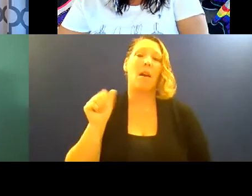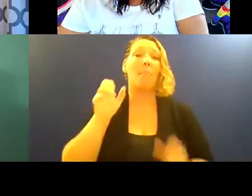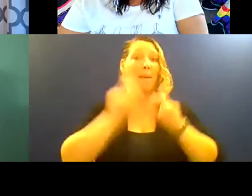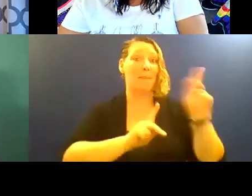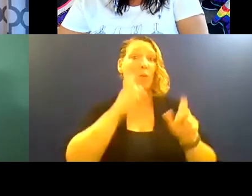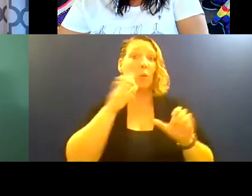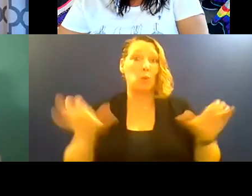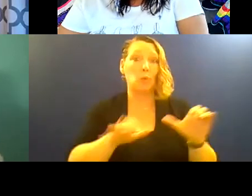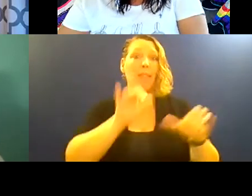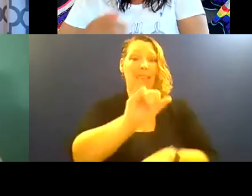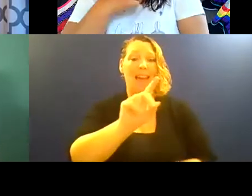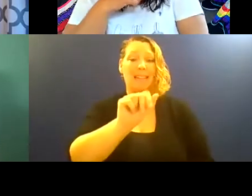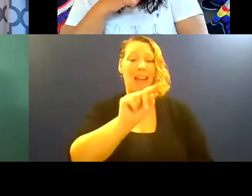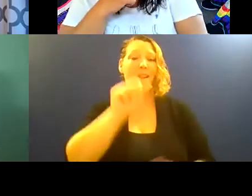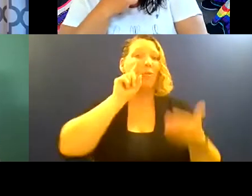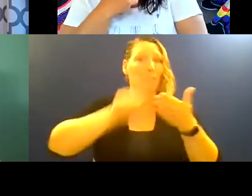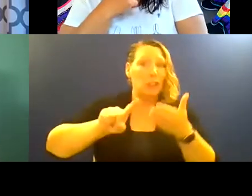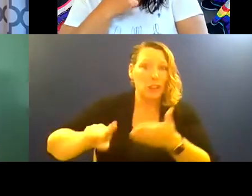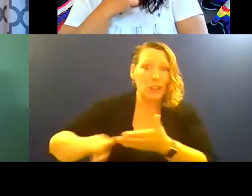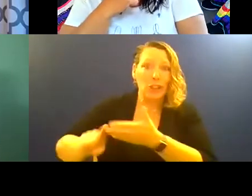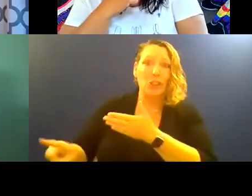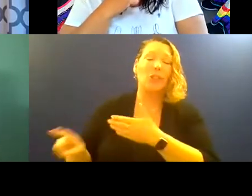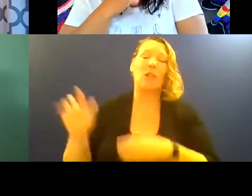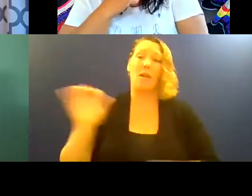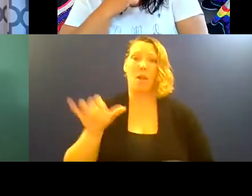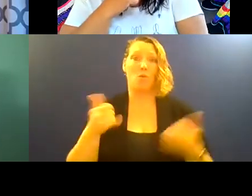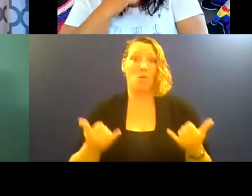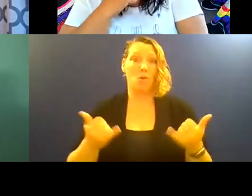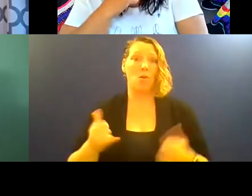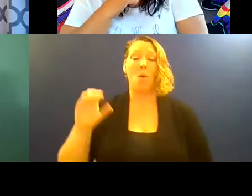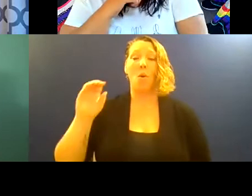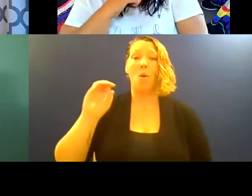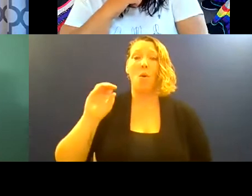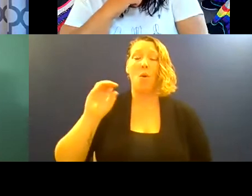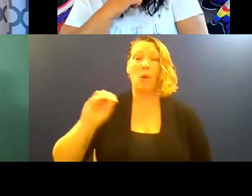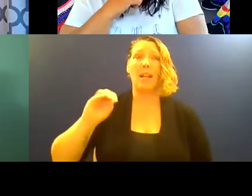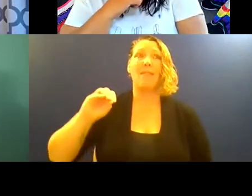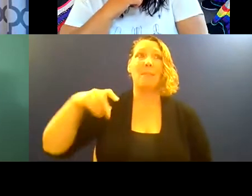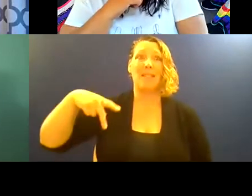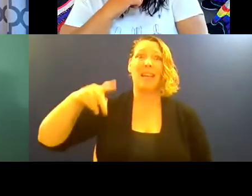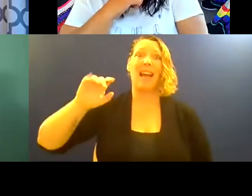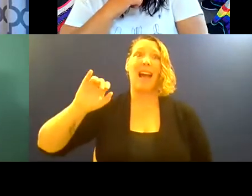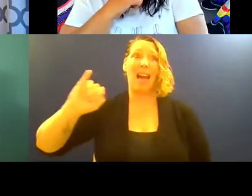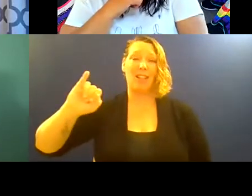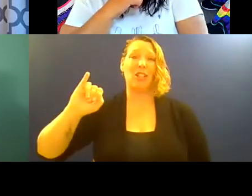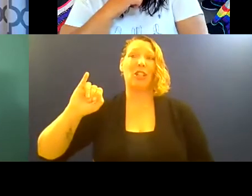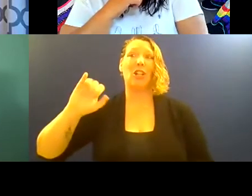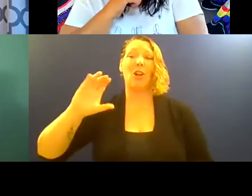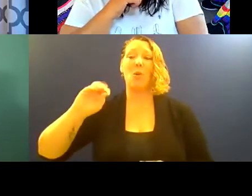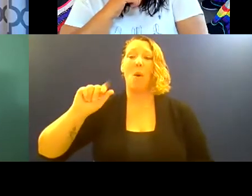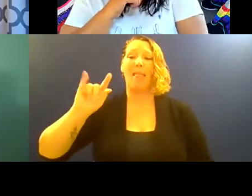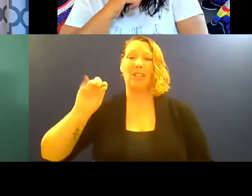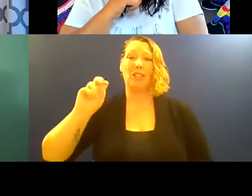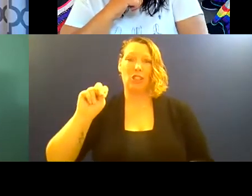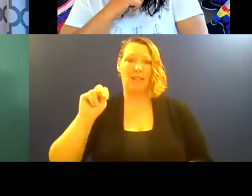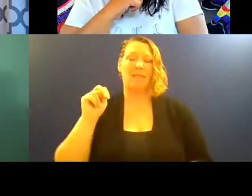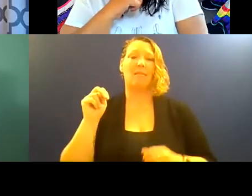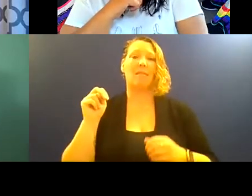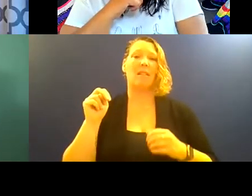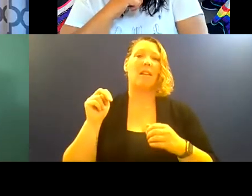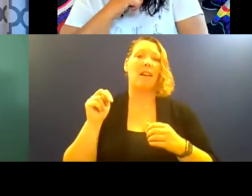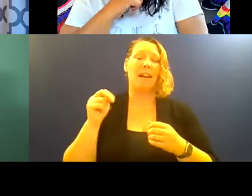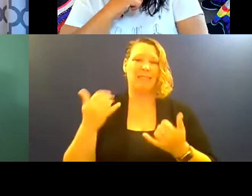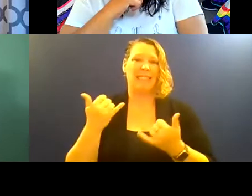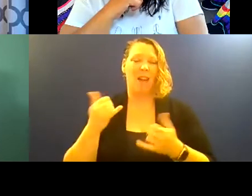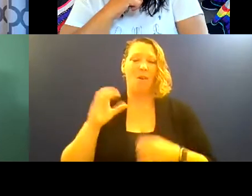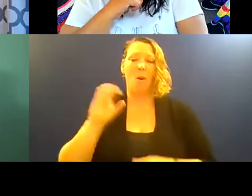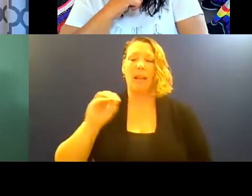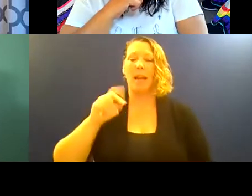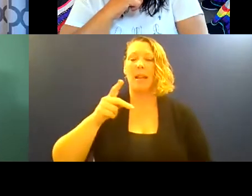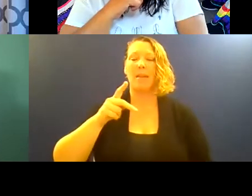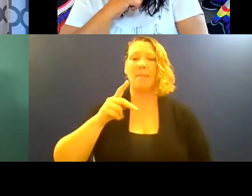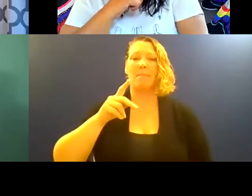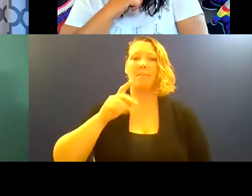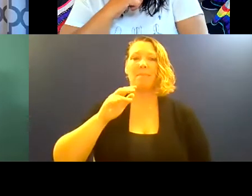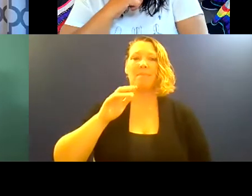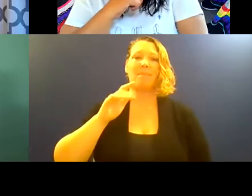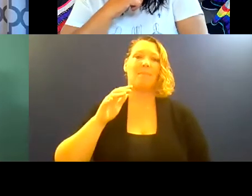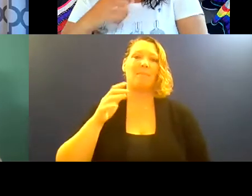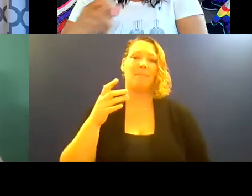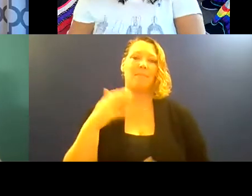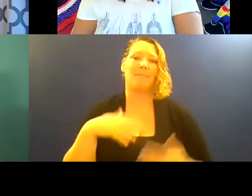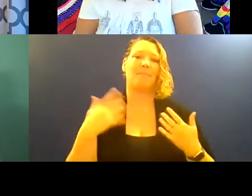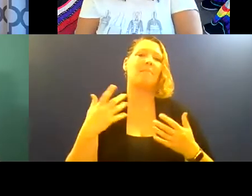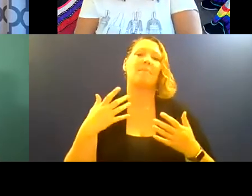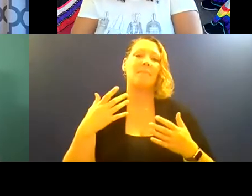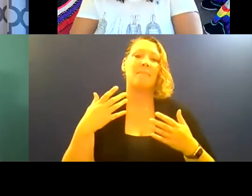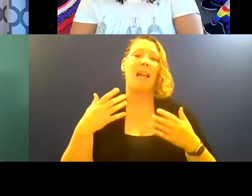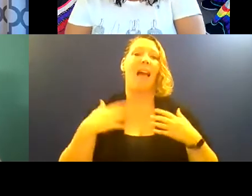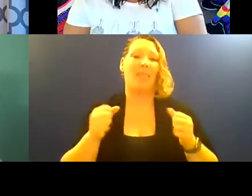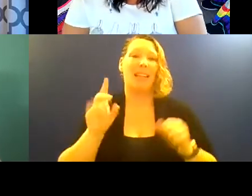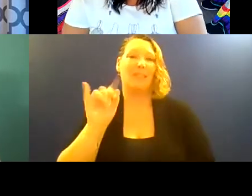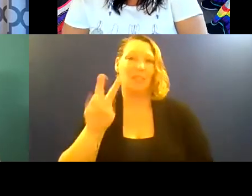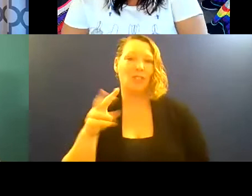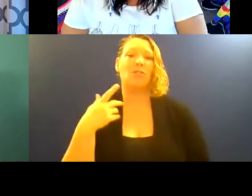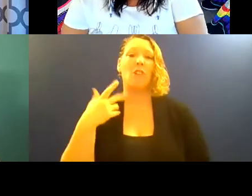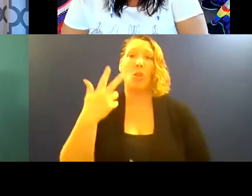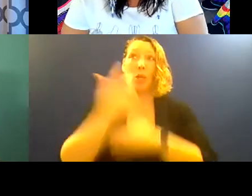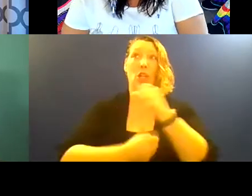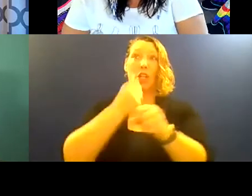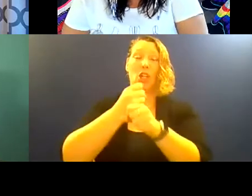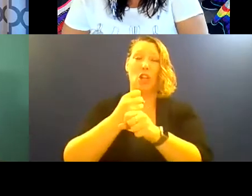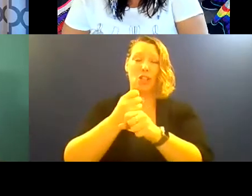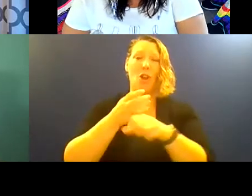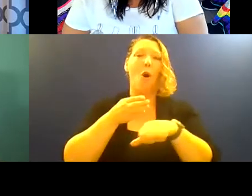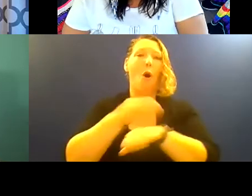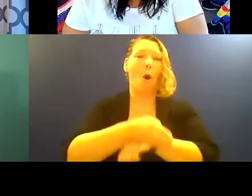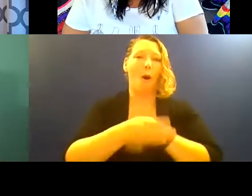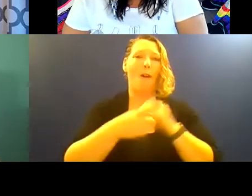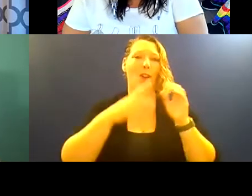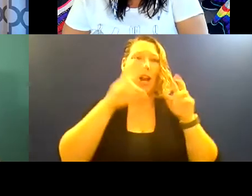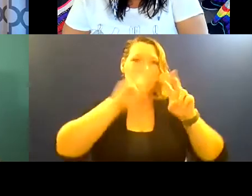and and the folks who are doing that data and research work. So like right now Oregon Pacific Islander Coalition is engaged in Oregon Public Health divisions data modernization work. Three years of intentionally over sampling the Pacific Islander community